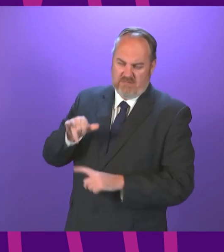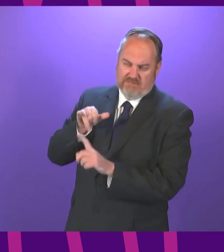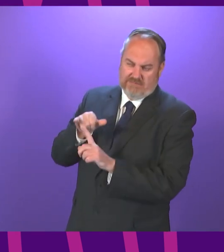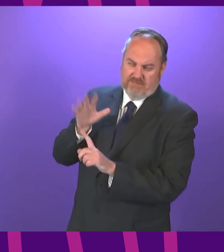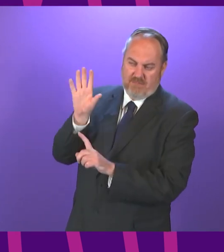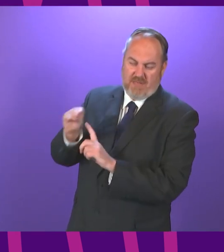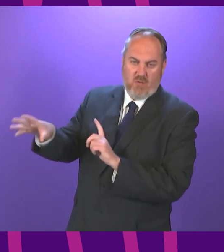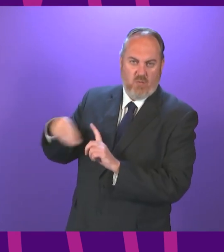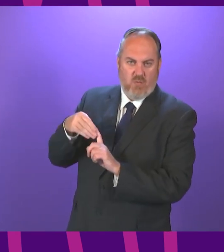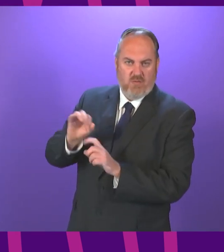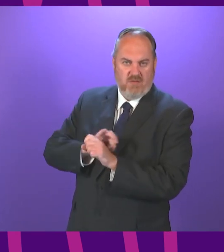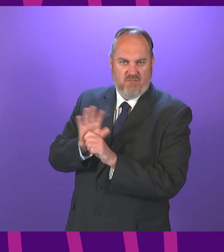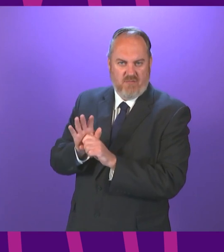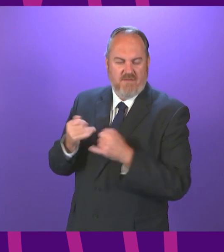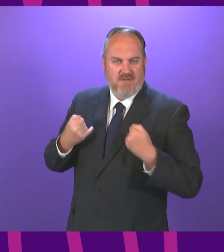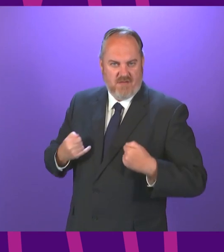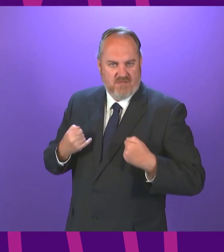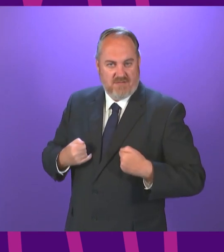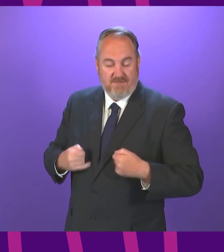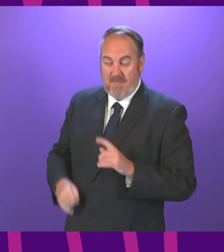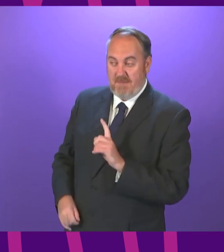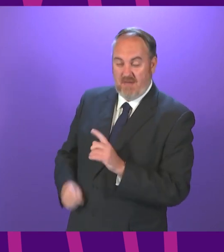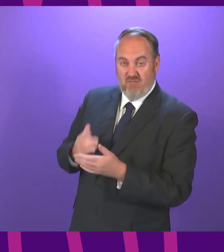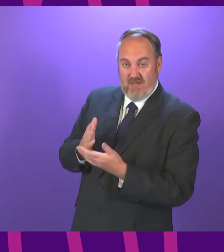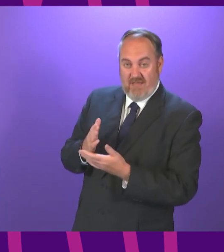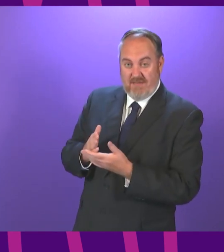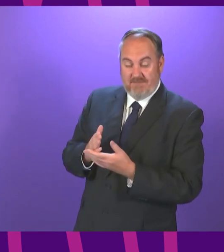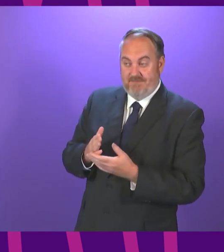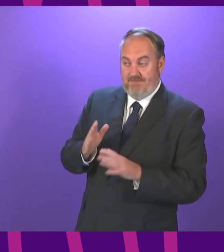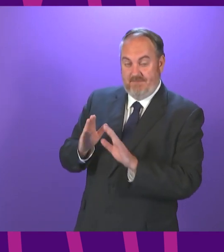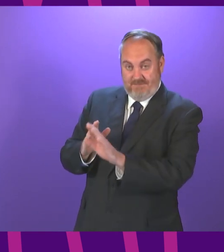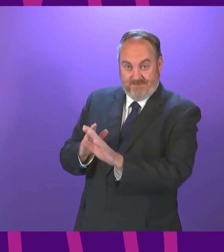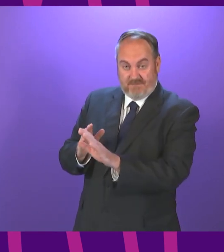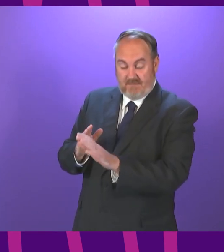the matter specifically in my opening remarks for reasons of time, but I will address it now.